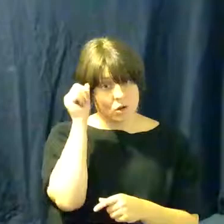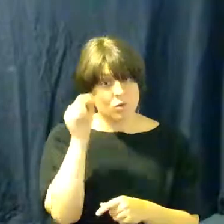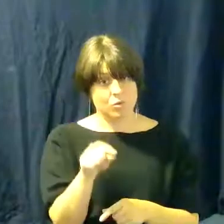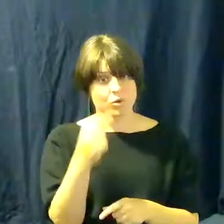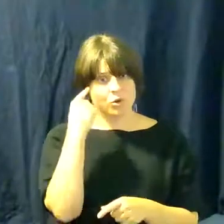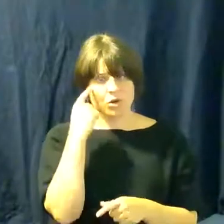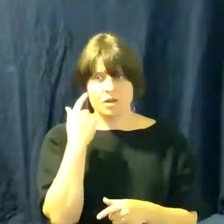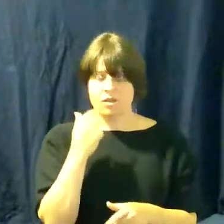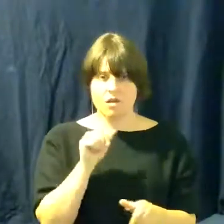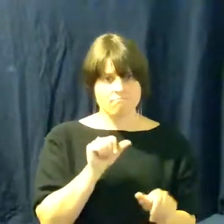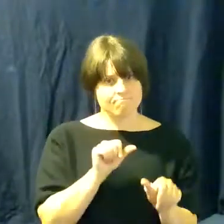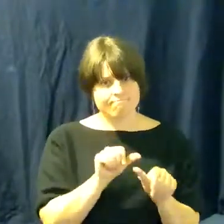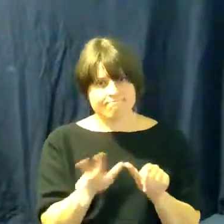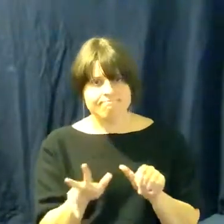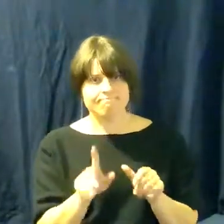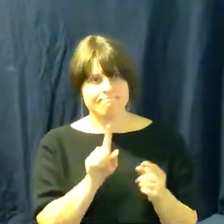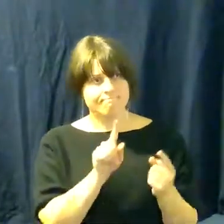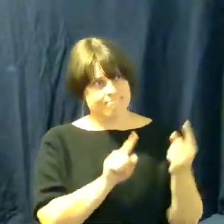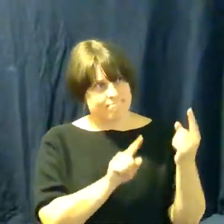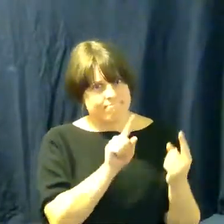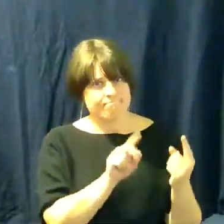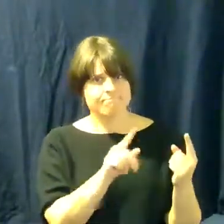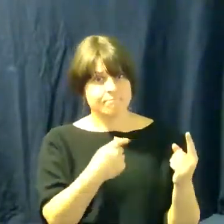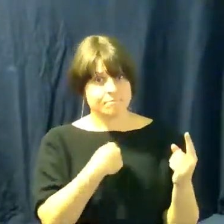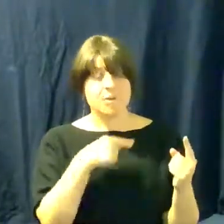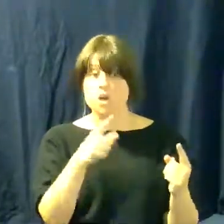Another way of matching is that if there's someone that